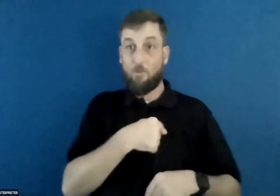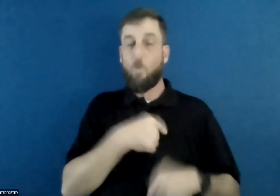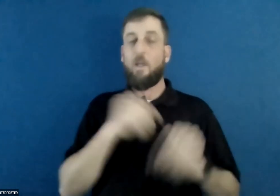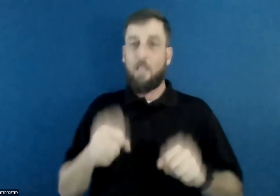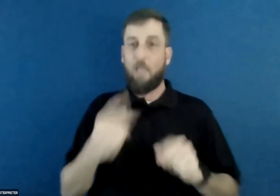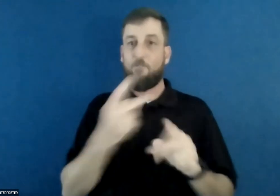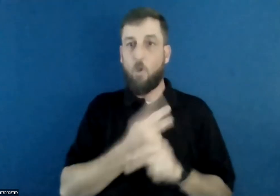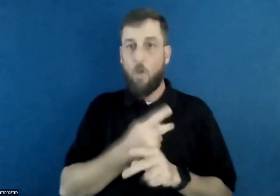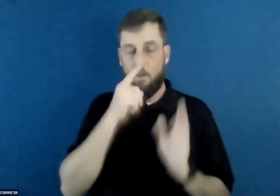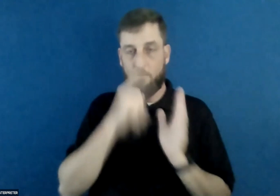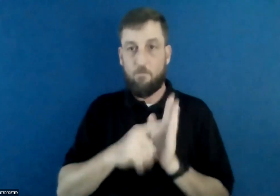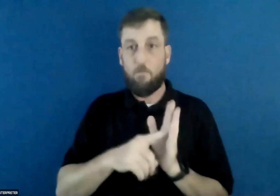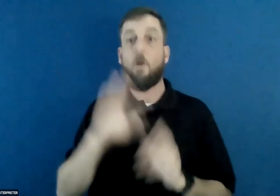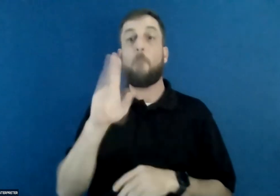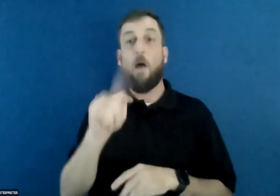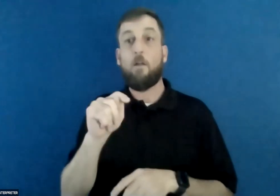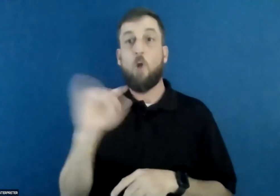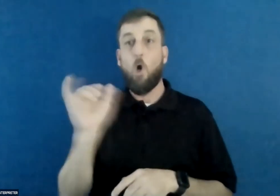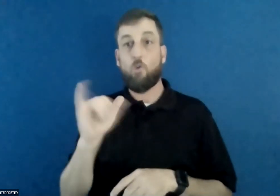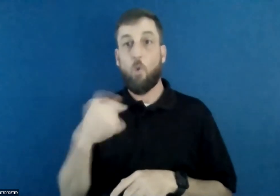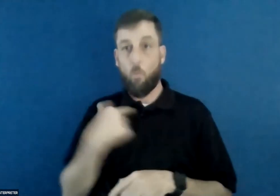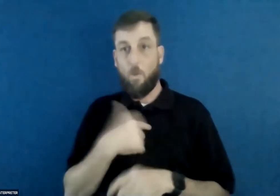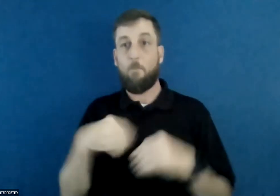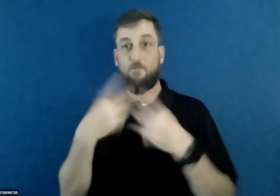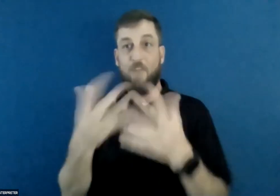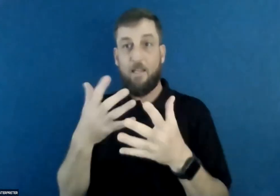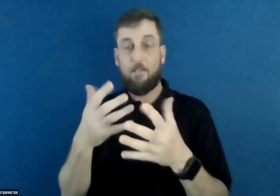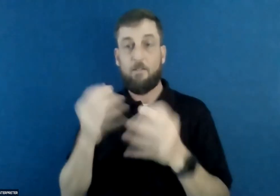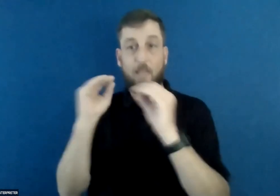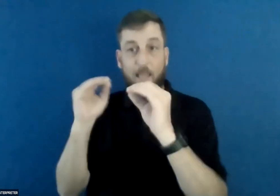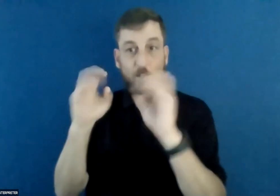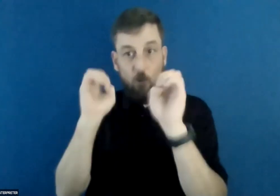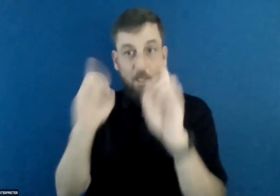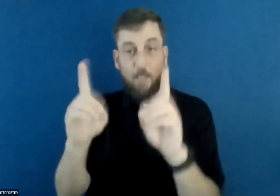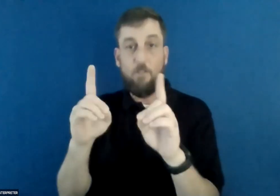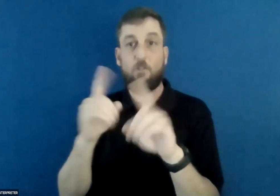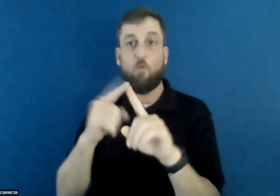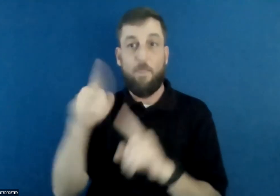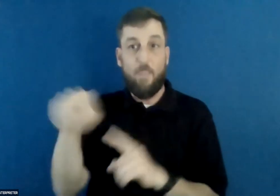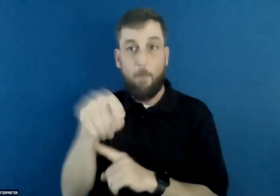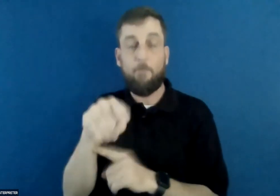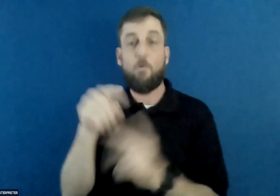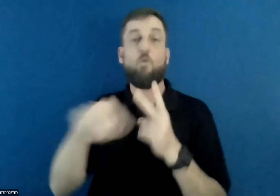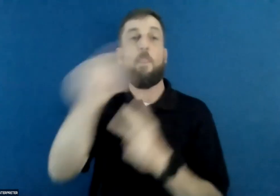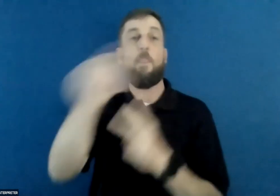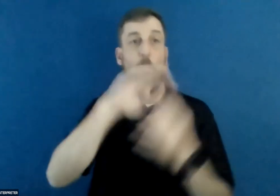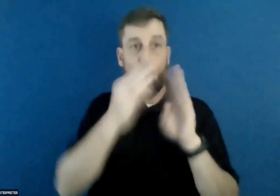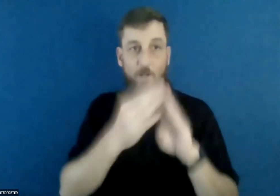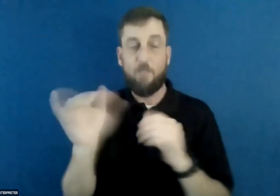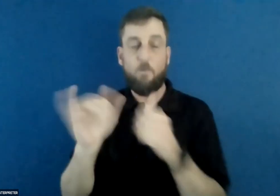But we do also like I said we do provide education to them, and the community as well.